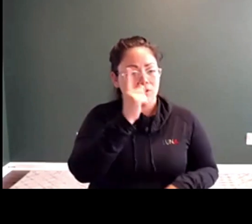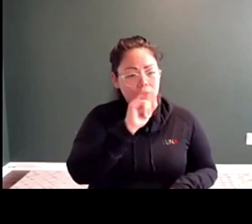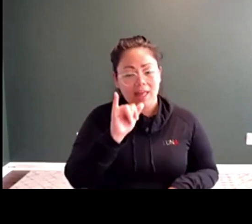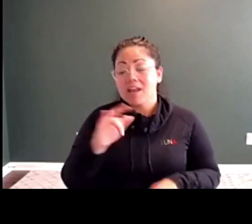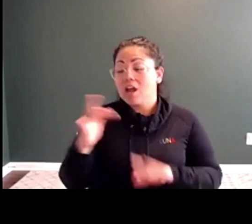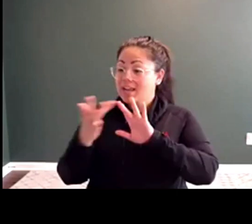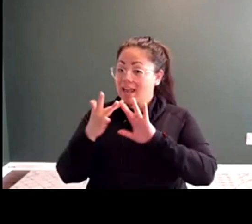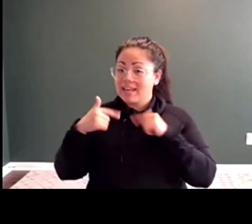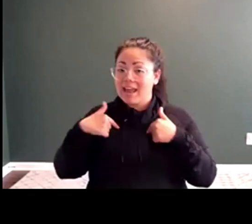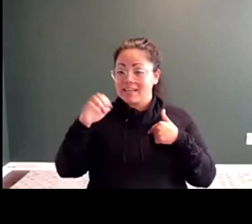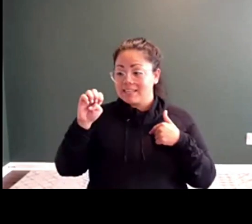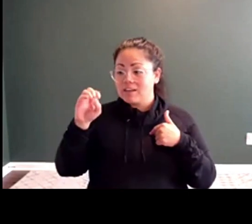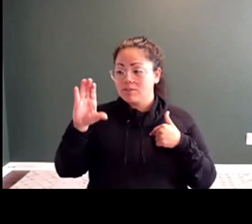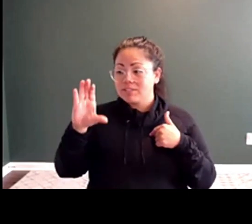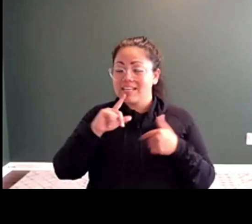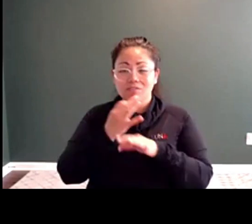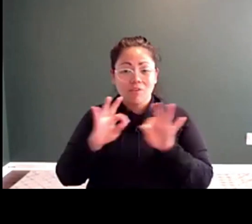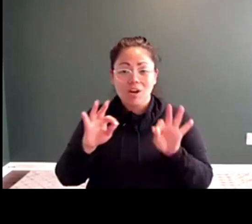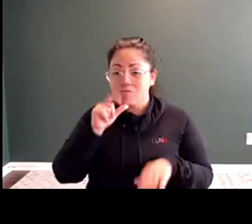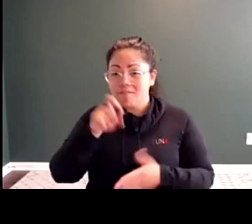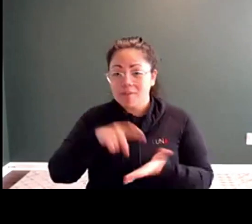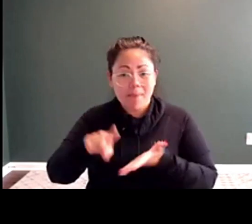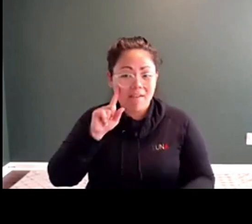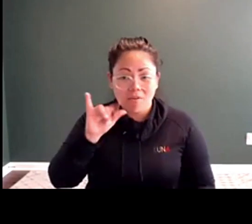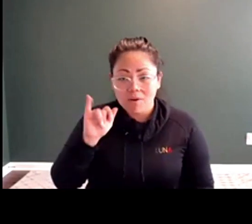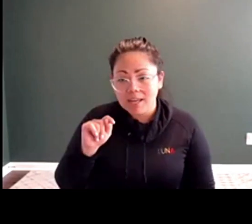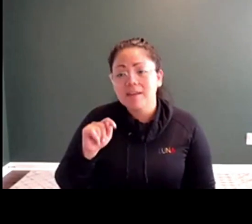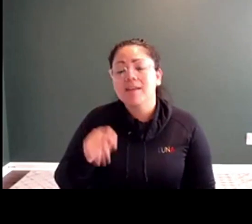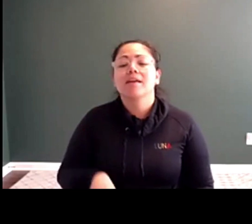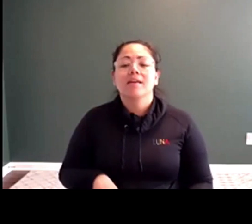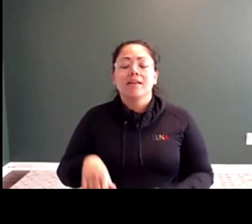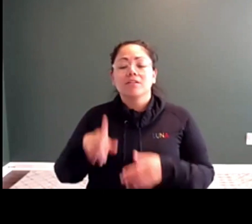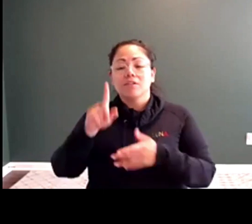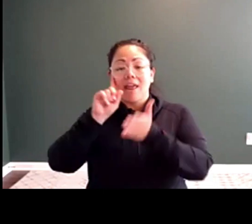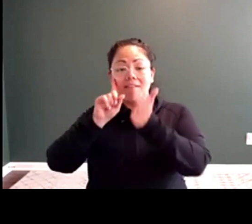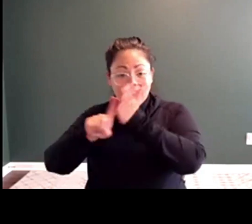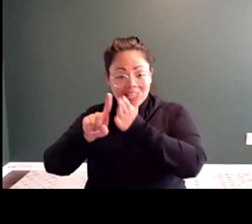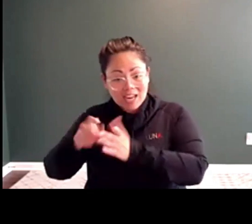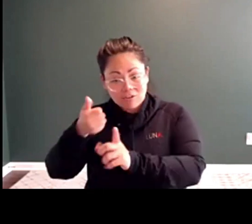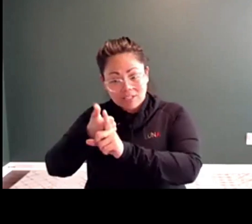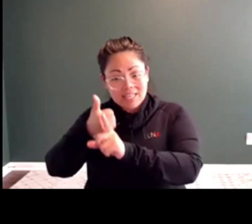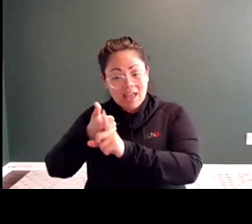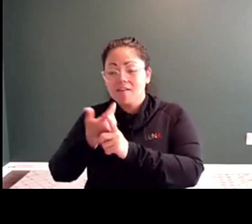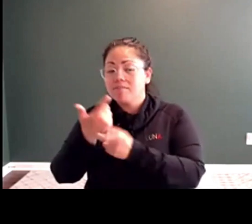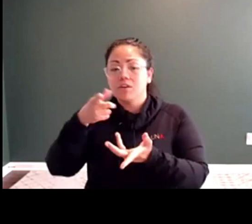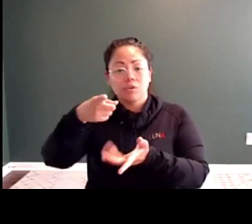It's not something you have to pay for. Going through the investigation itself is nothing that you'd have to pay for.